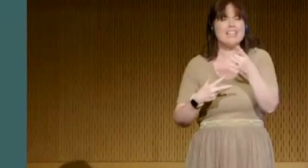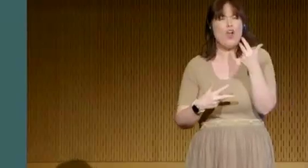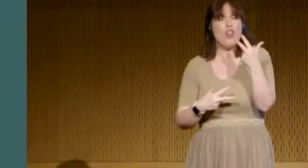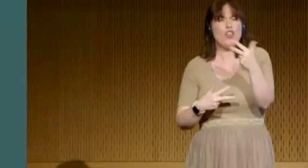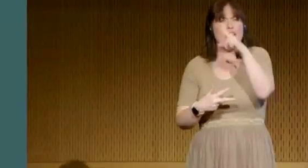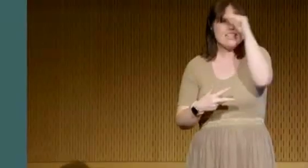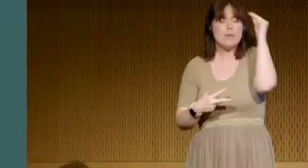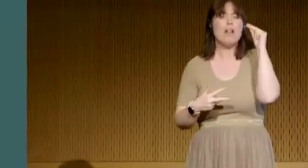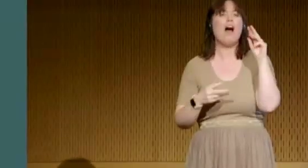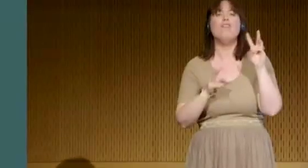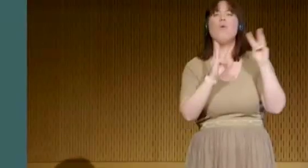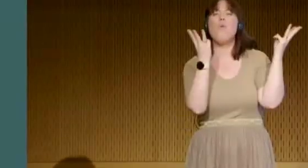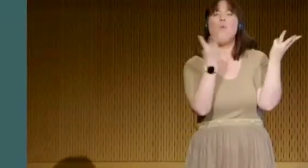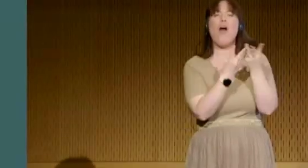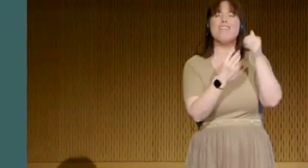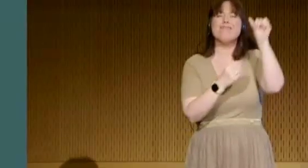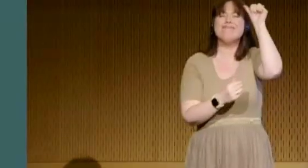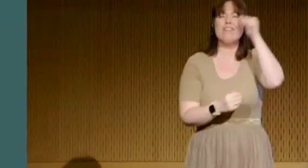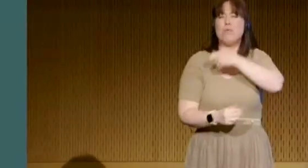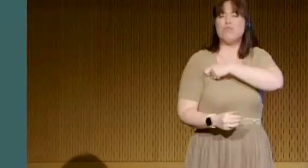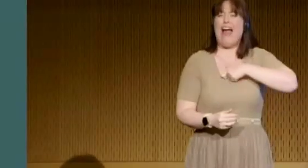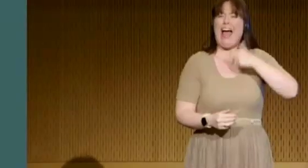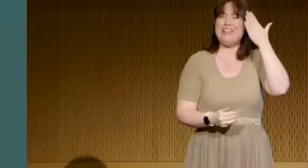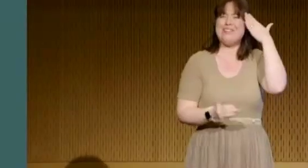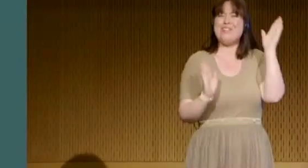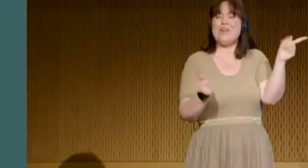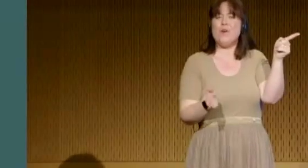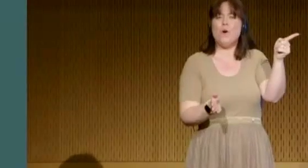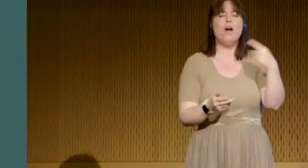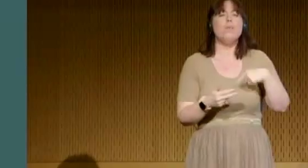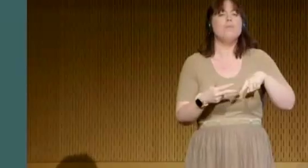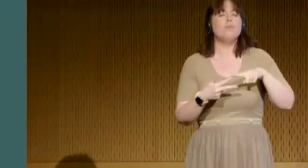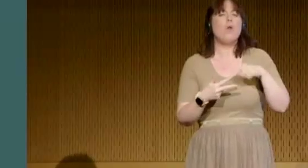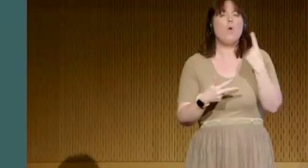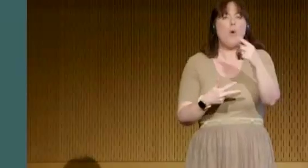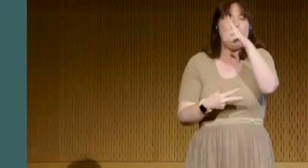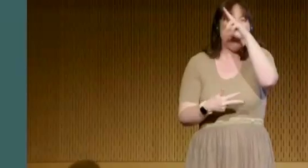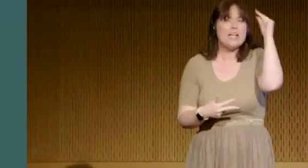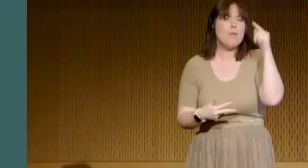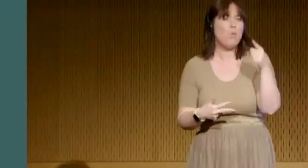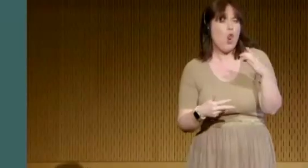global brands that you're familiar with. Give me one example of a company who do excellent